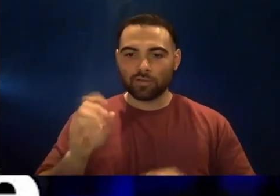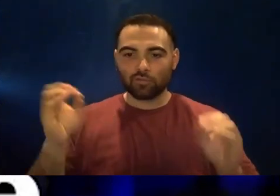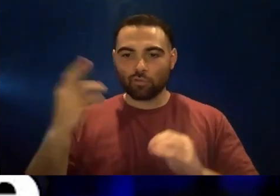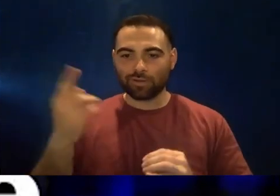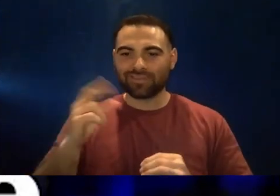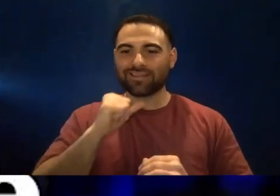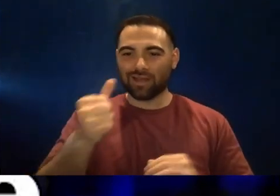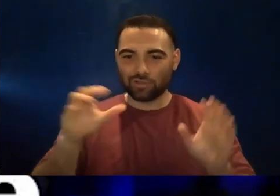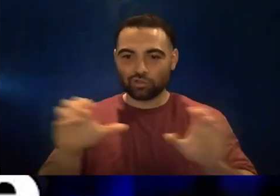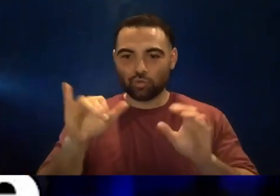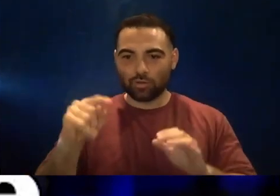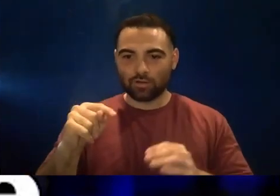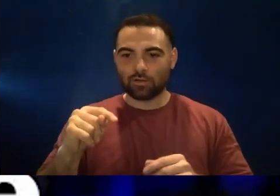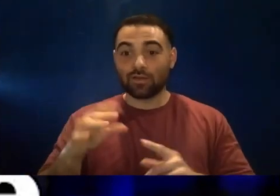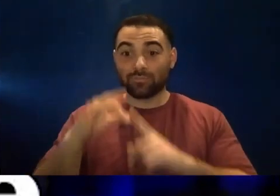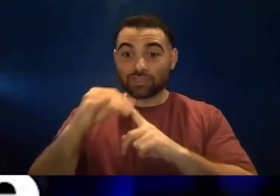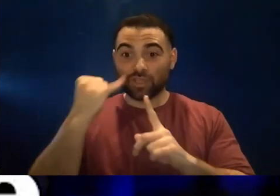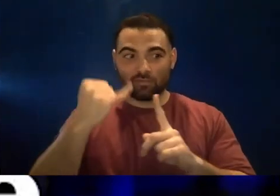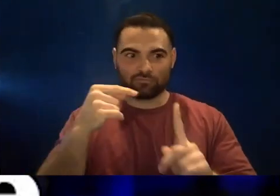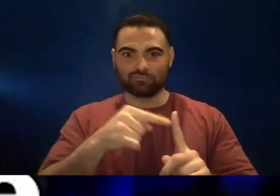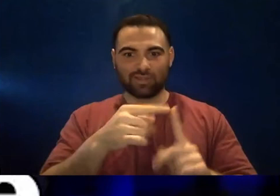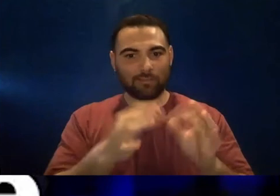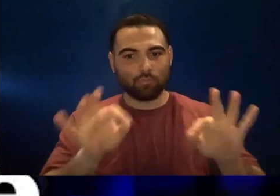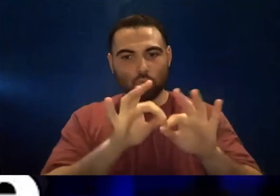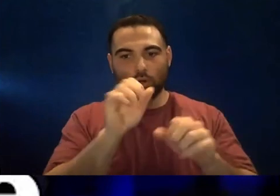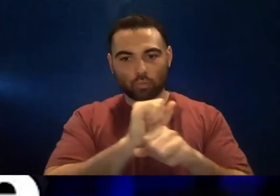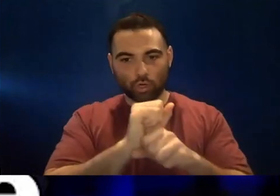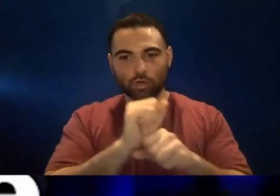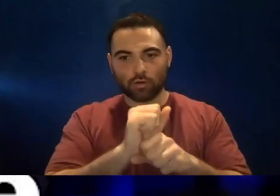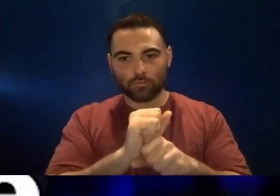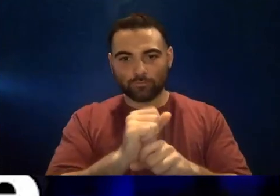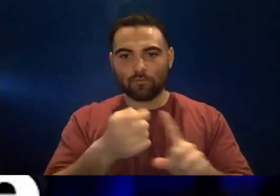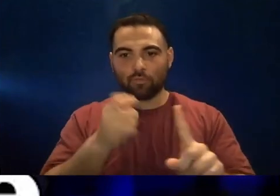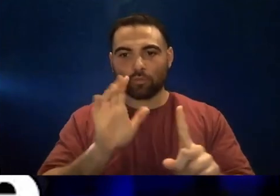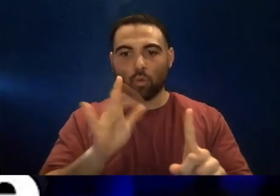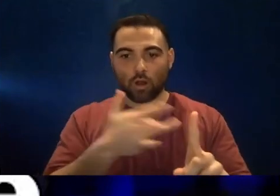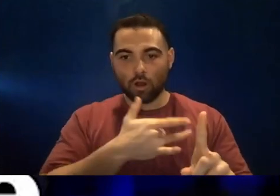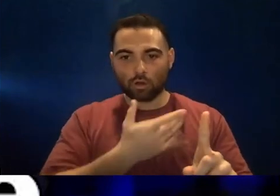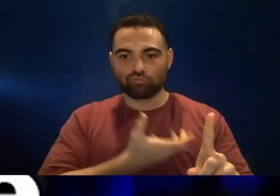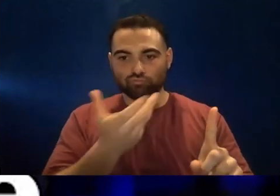especially if it's something that's important and is coming from the heart, that will shine through.